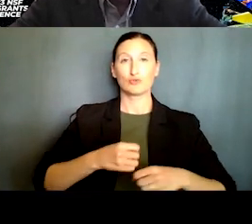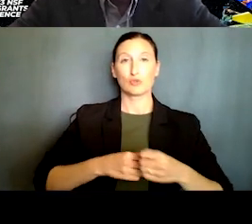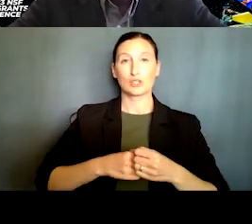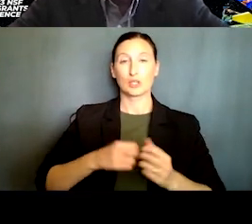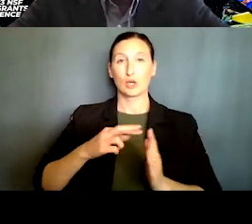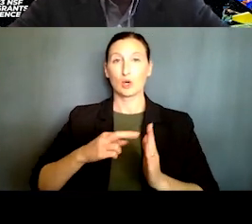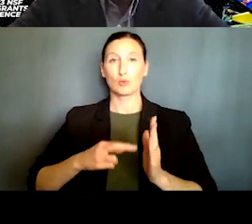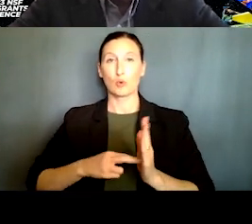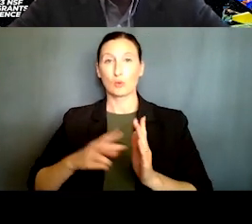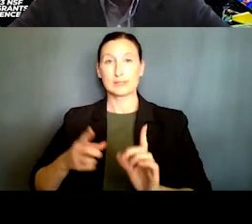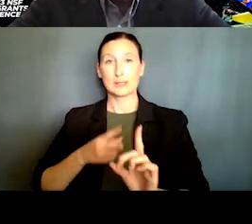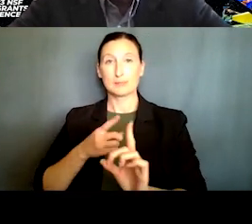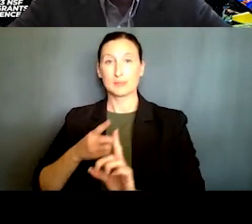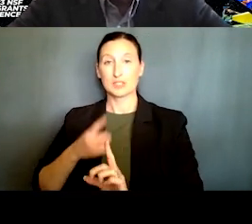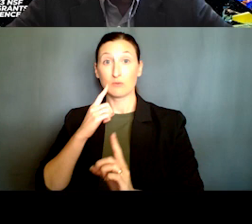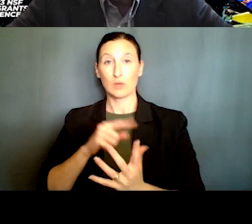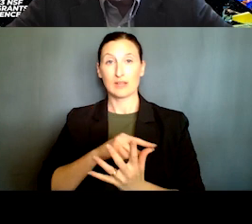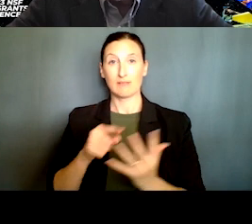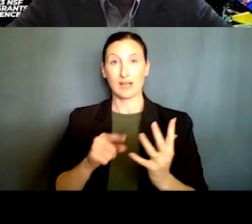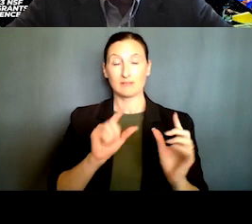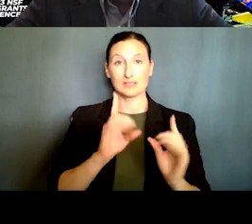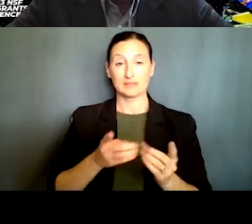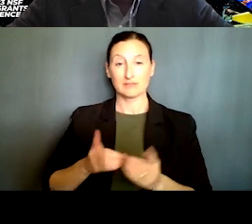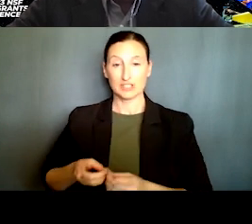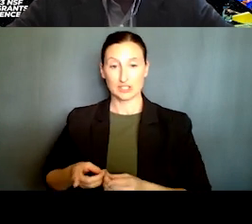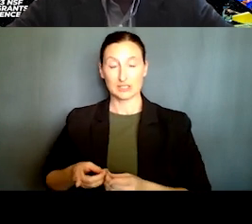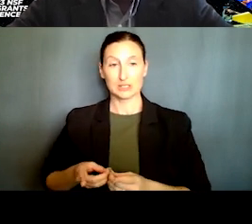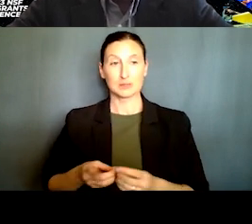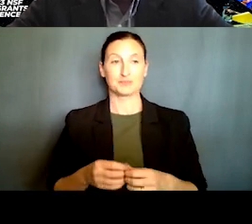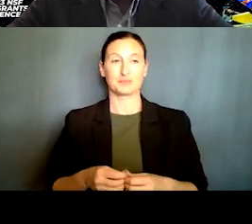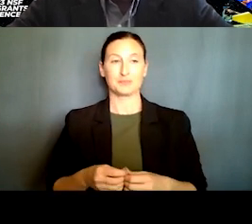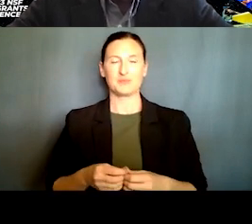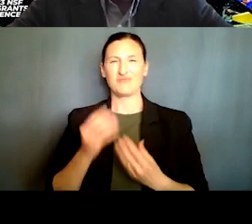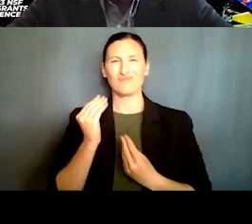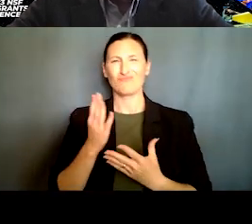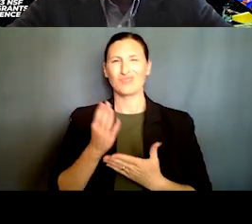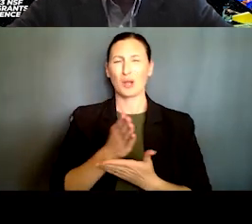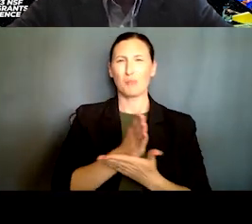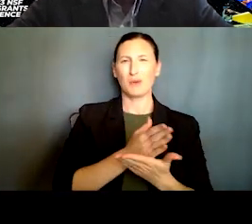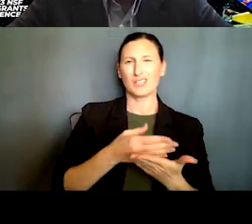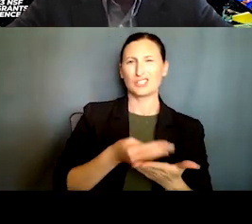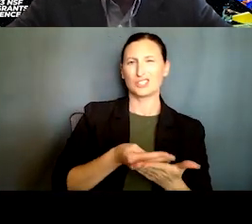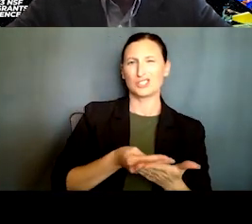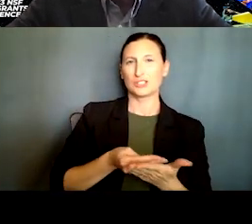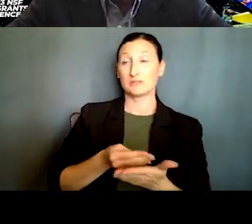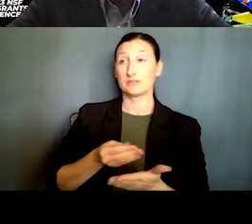and missions of the five divisions in MPS. Some information about budget funding. That's the first section.